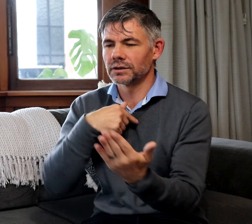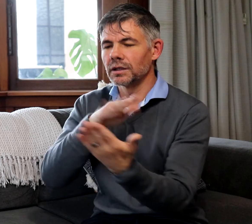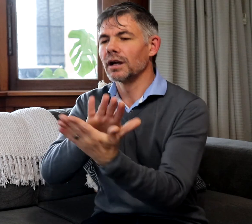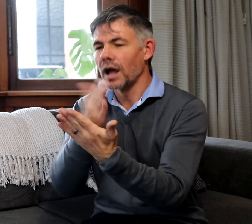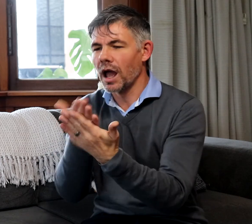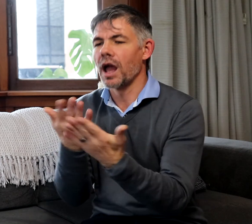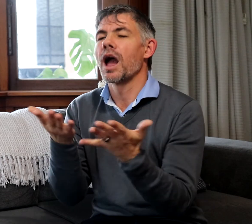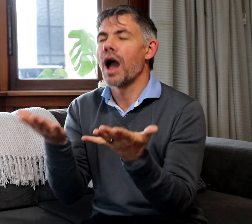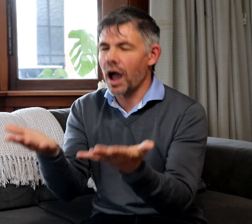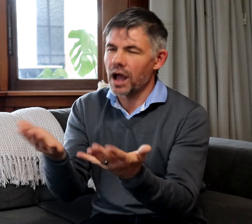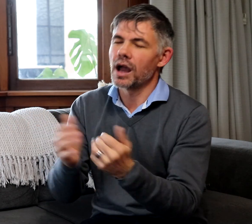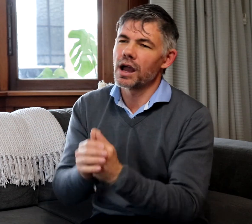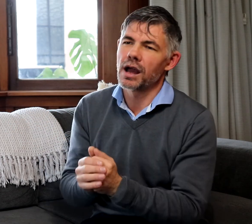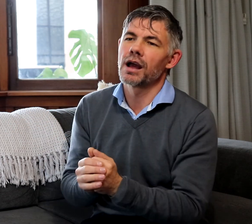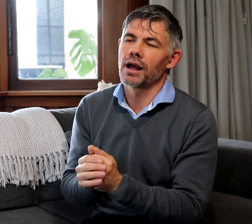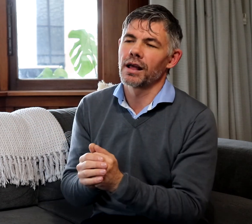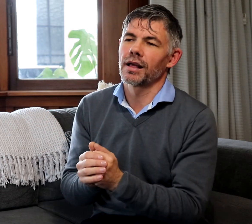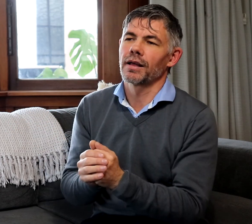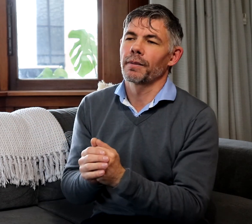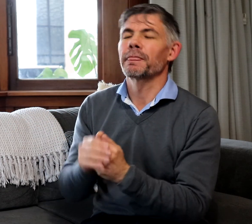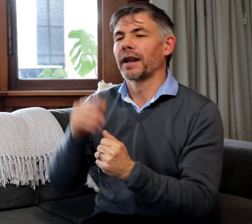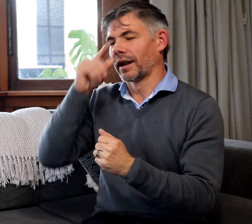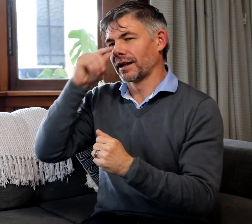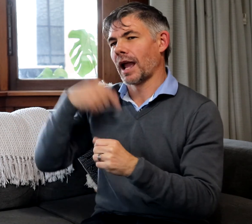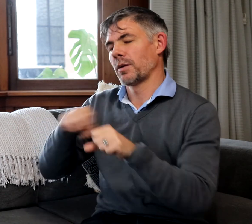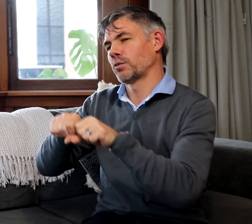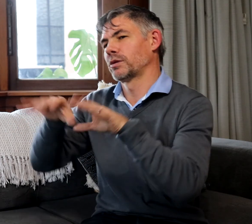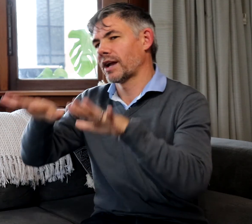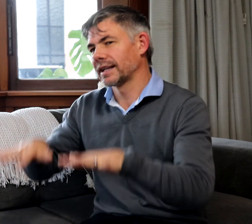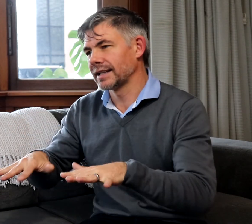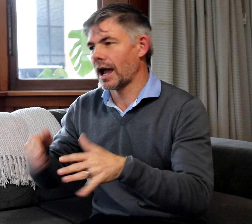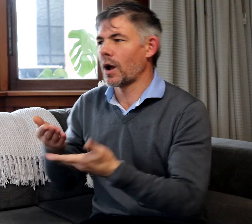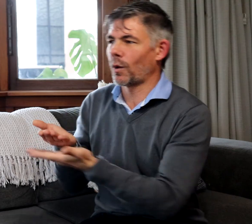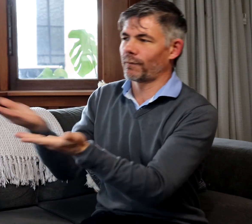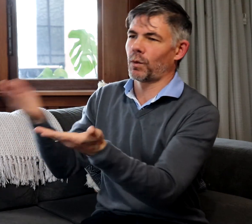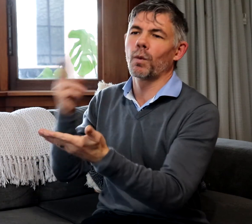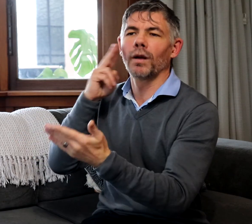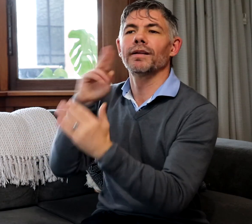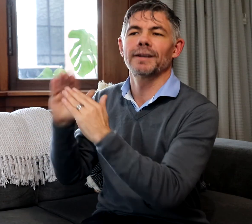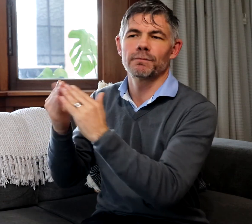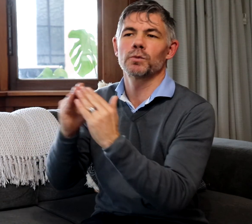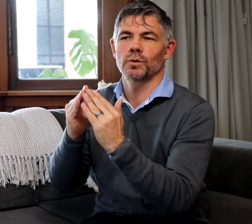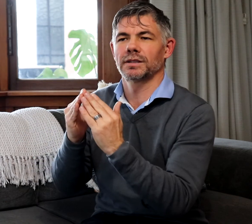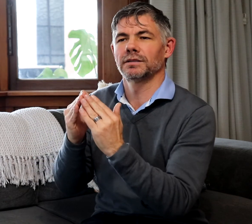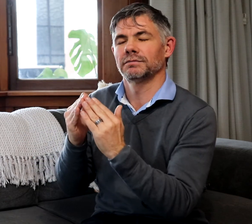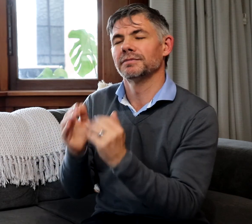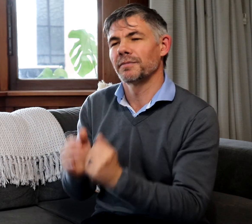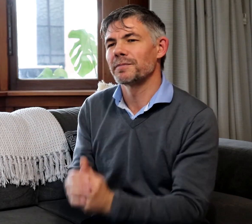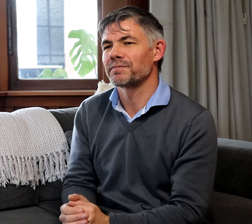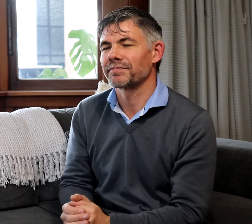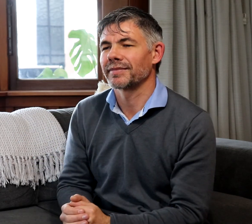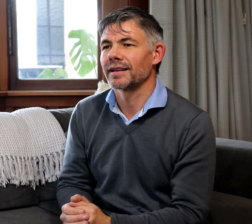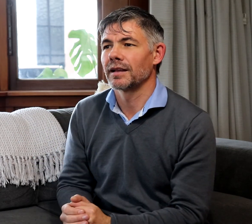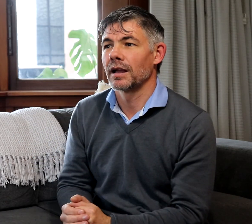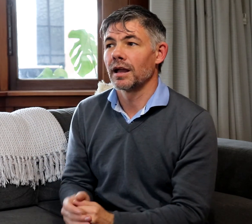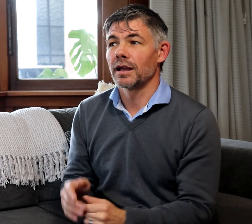to make sure that I've got the right definition of that word and the intention. they're using it as within their use,